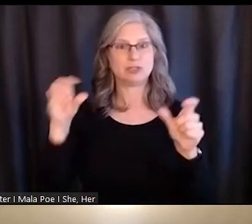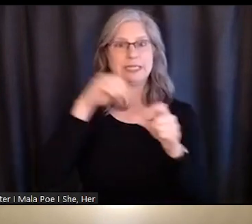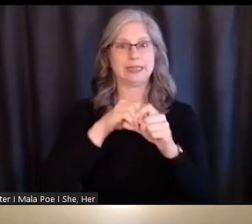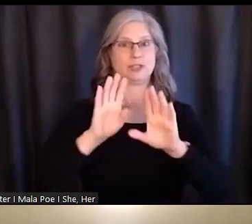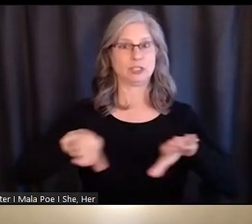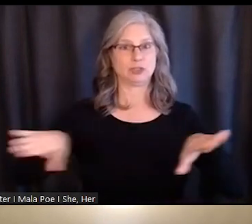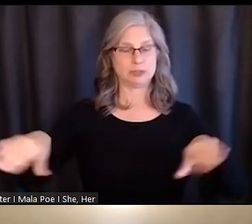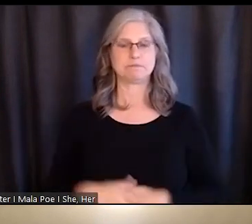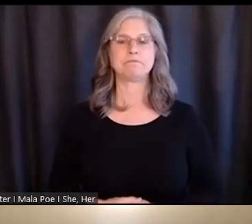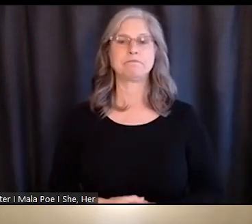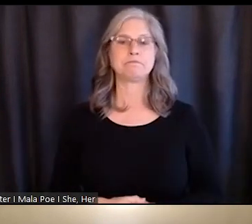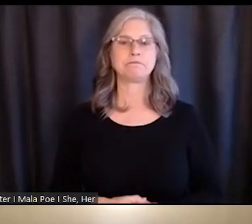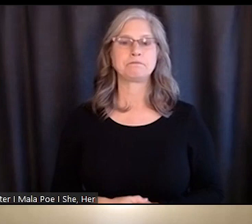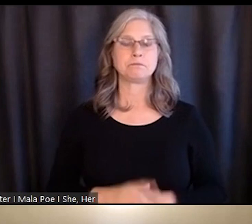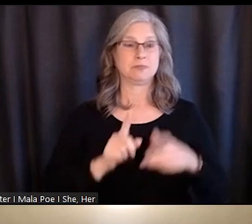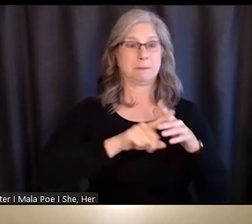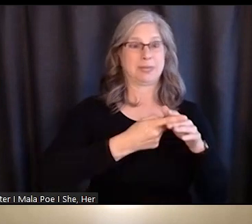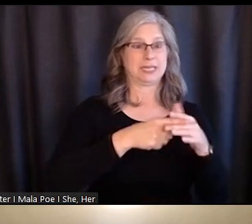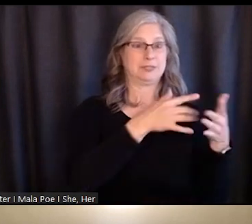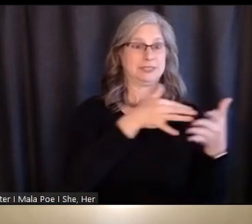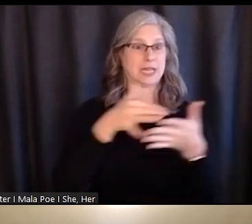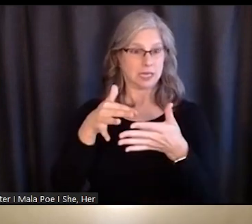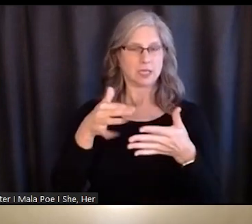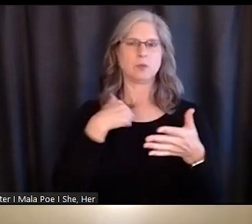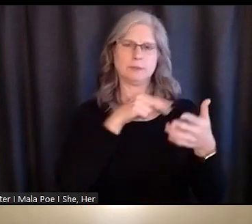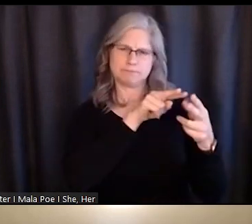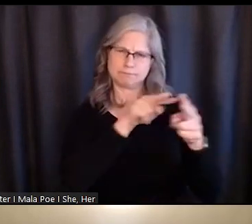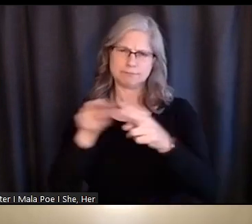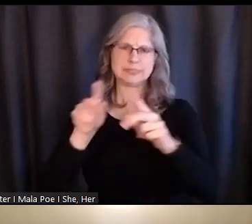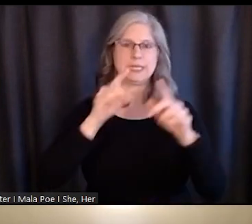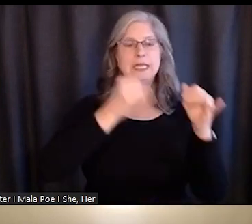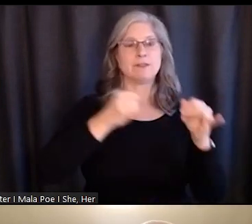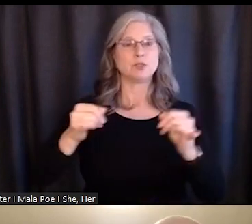So, at the beginning of the study, we looked at individual differences in speech segmentation.